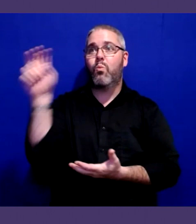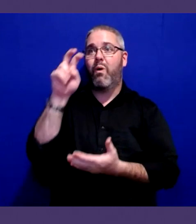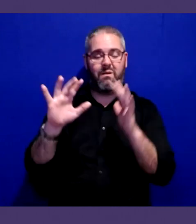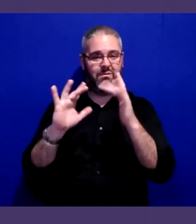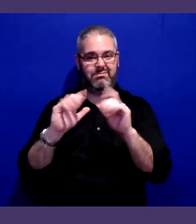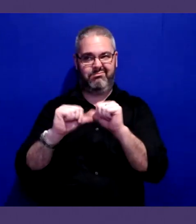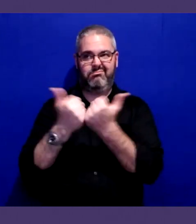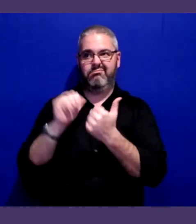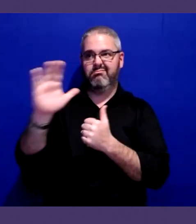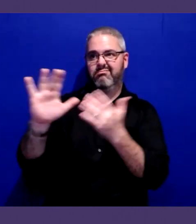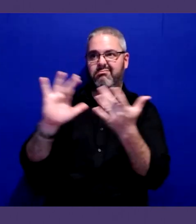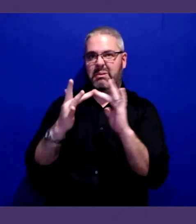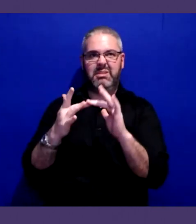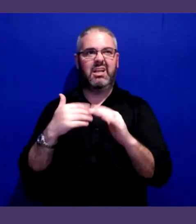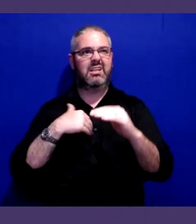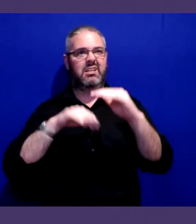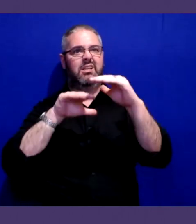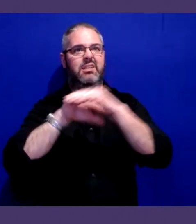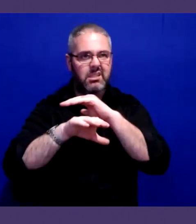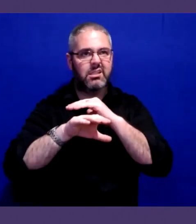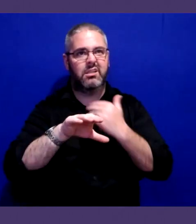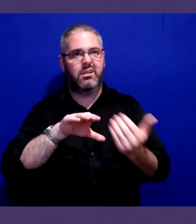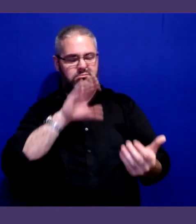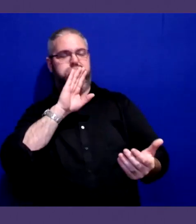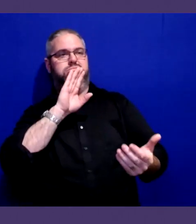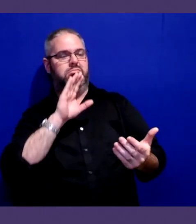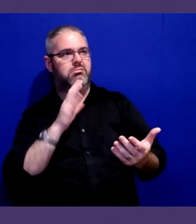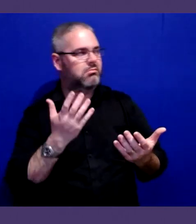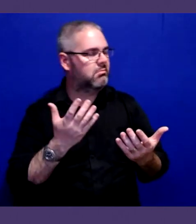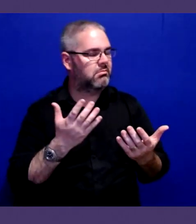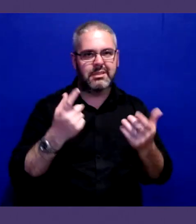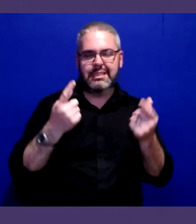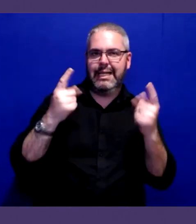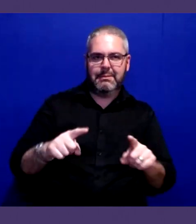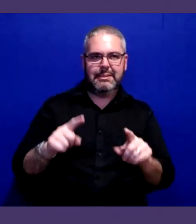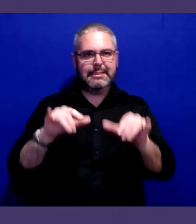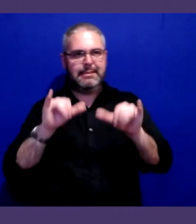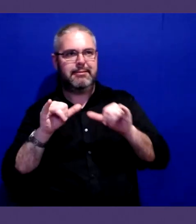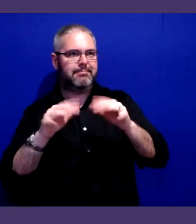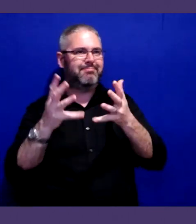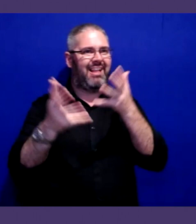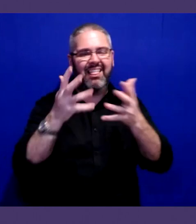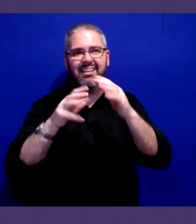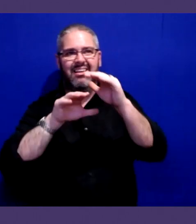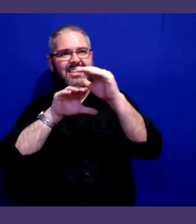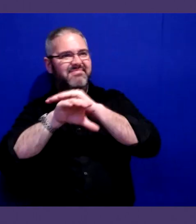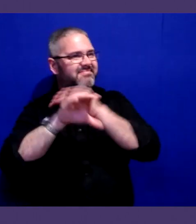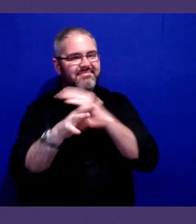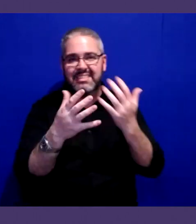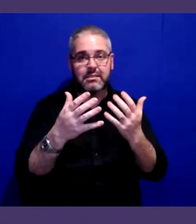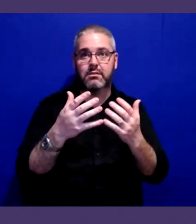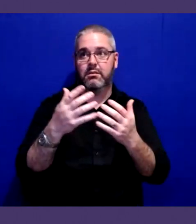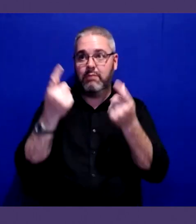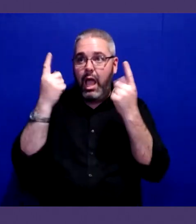When it's accessible, I can use the web easily. That's in large part due to W3C accessibility